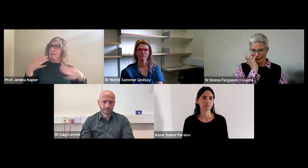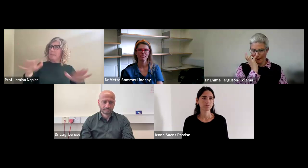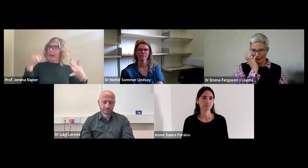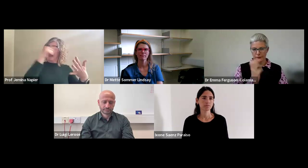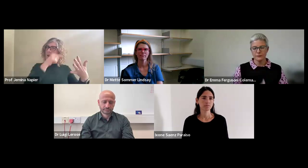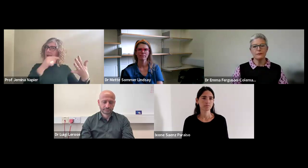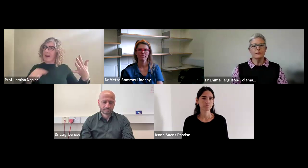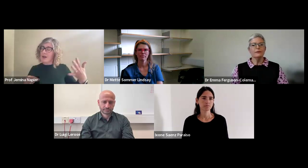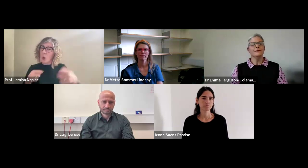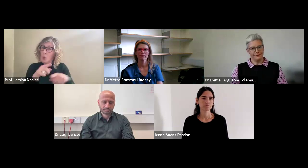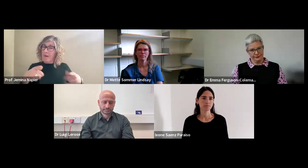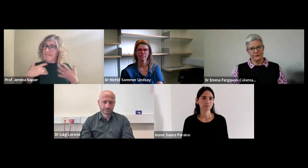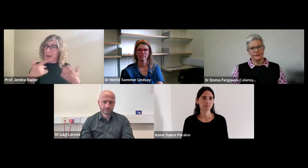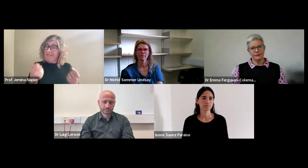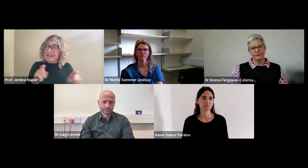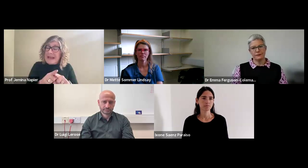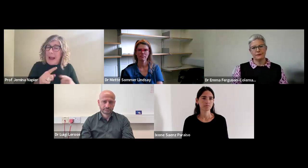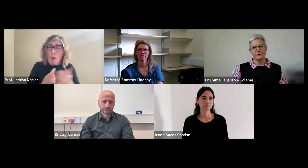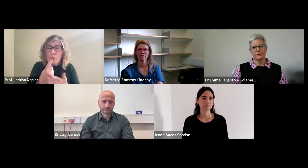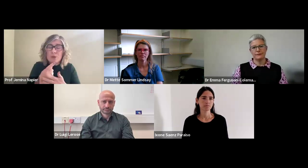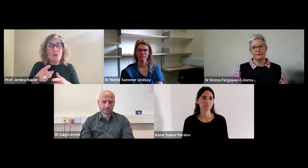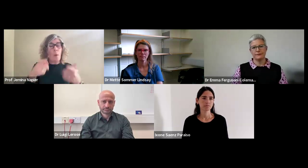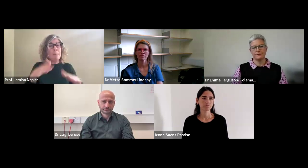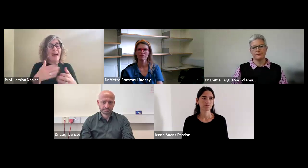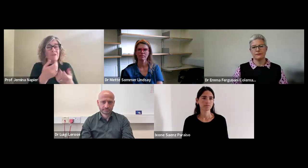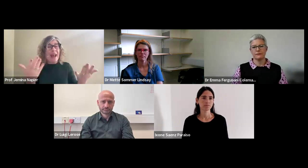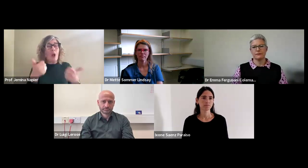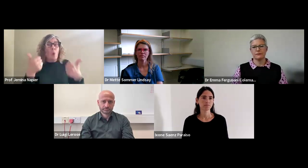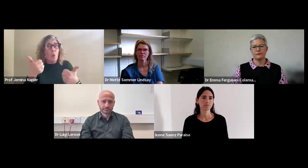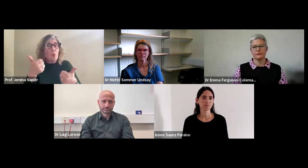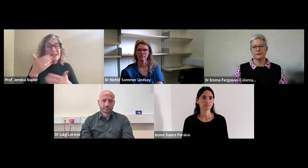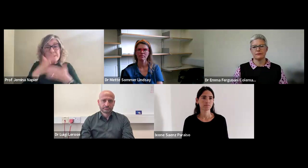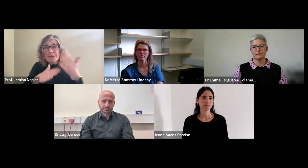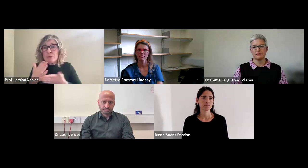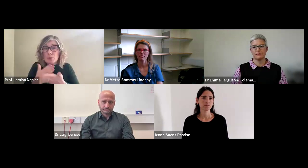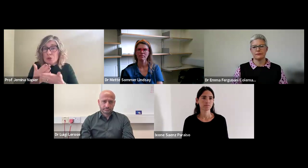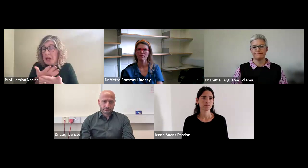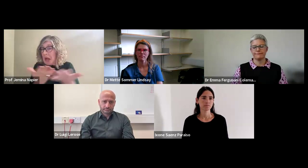you want to climb up the academic career ladder so "do you feel you have the same opportunities